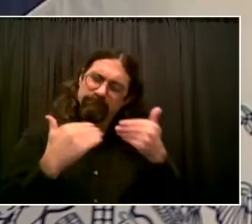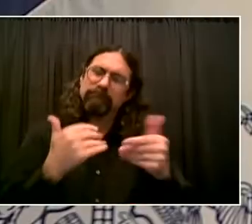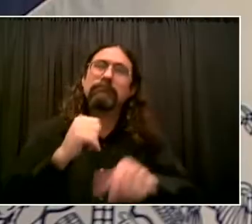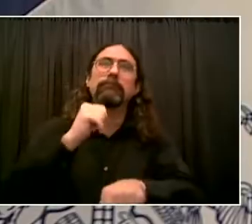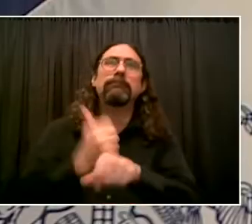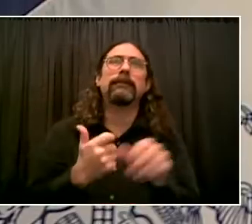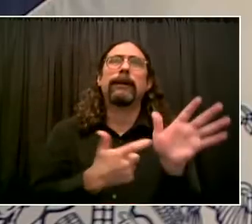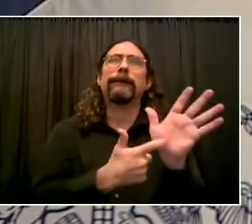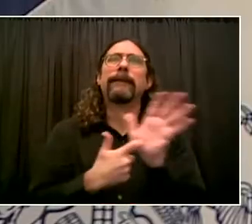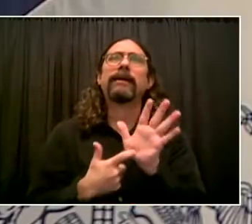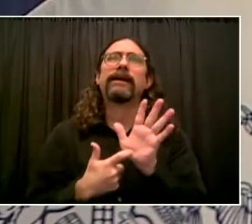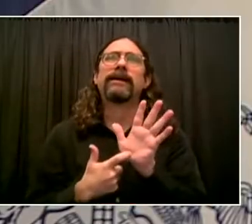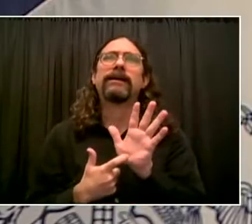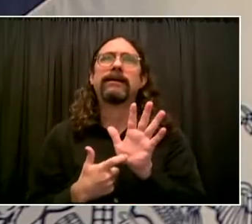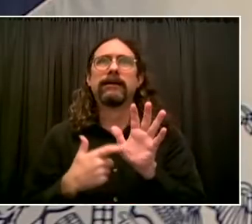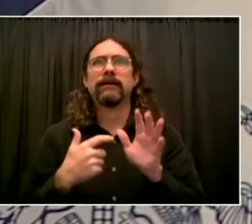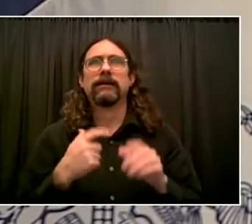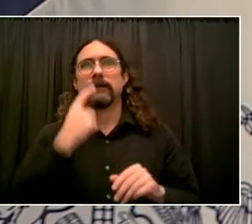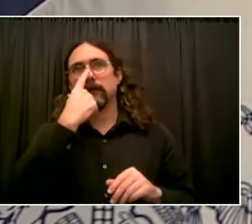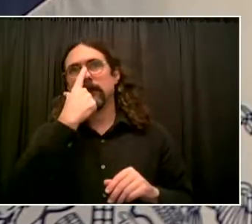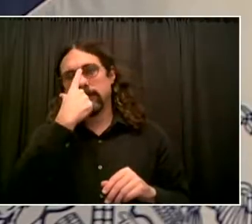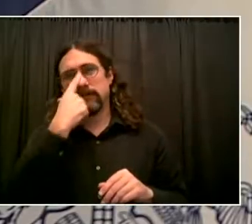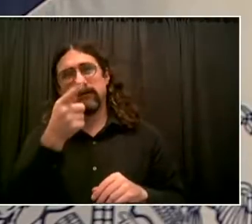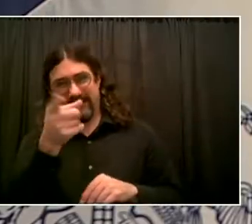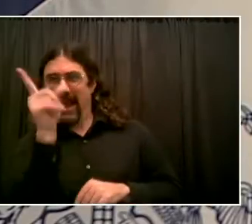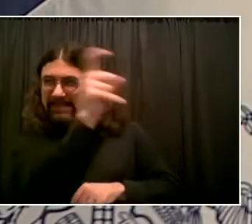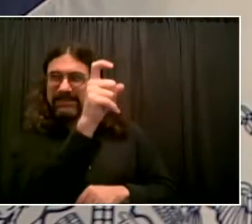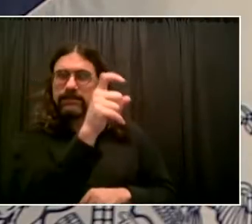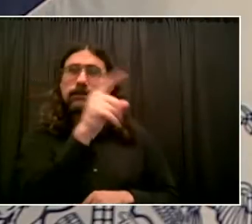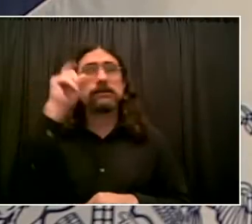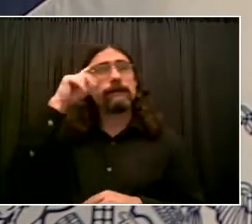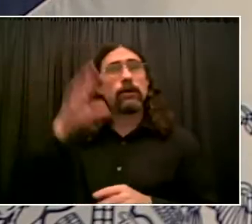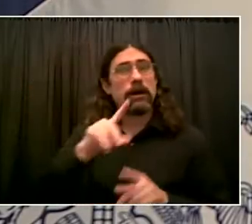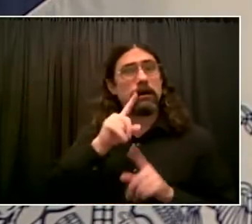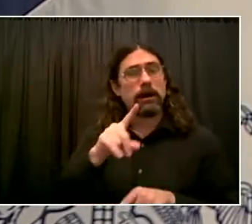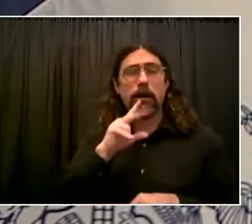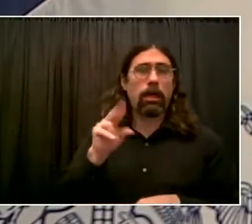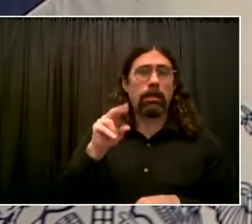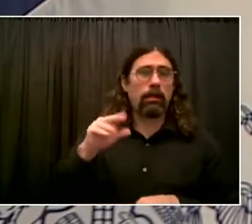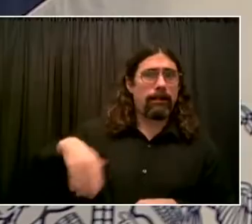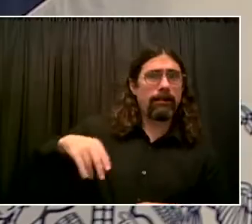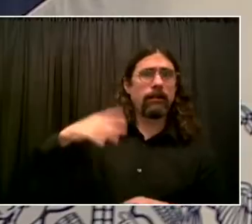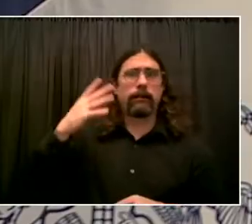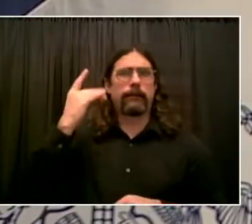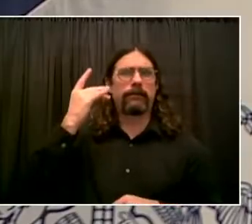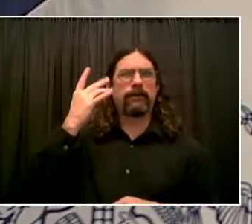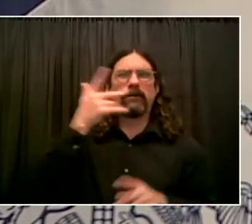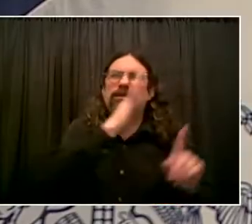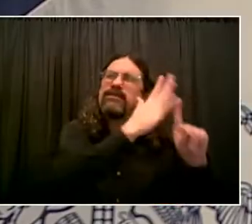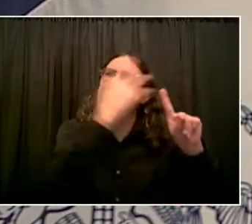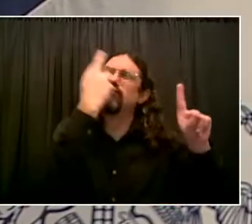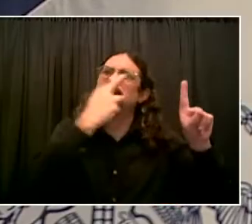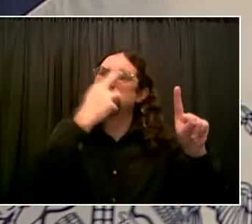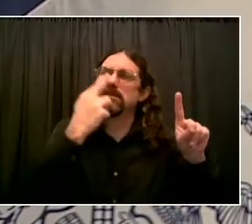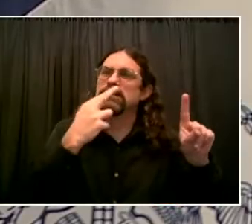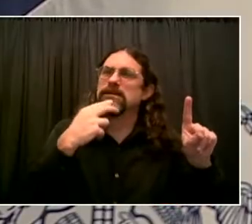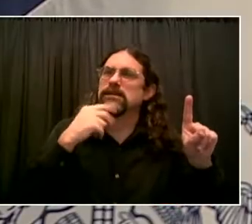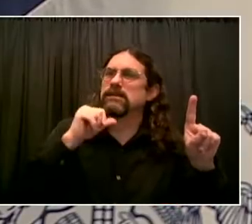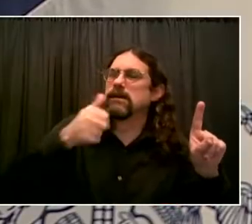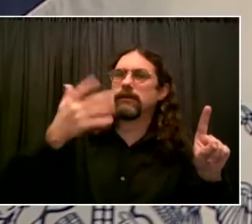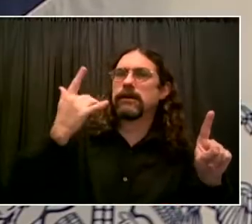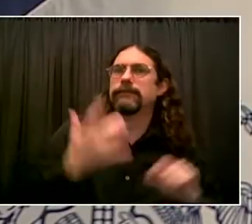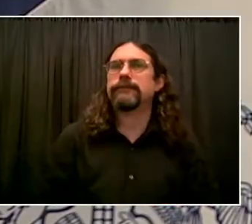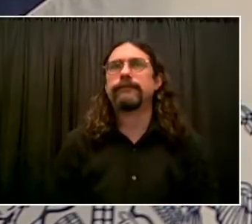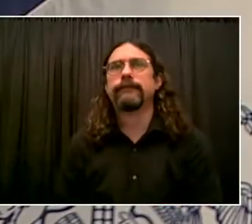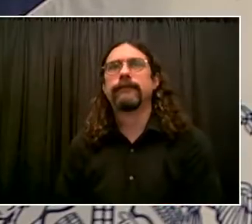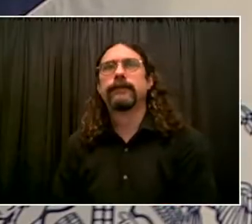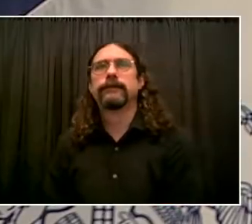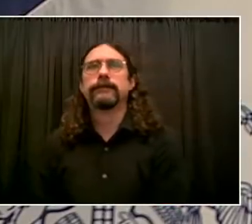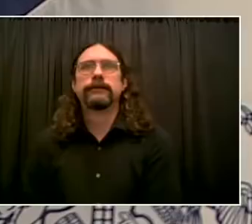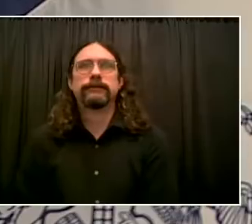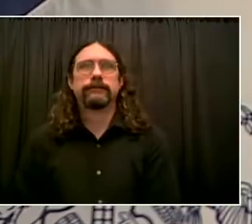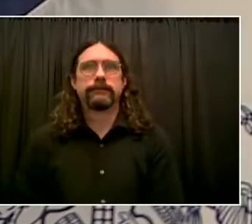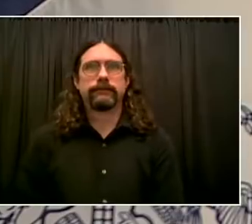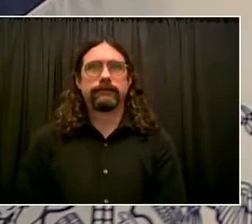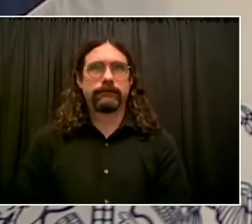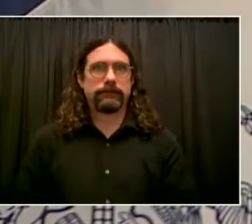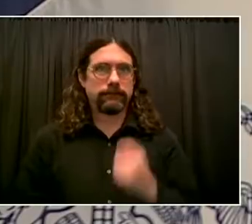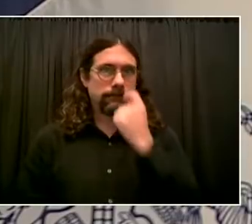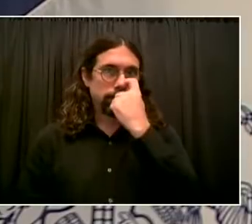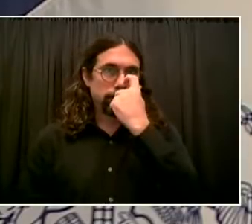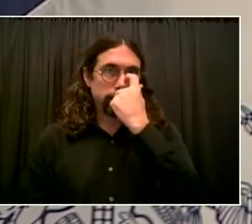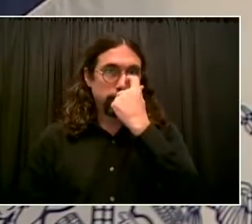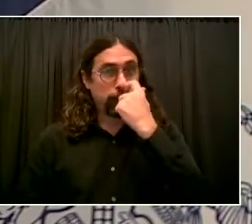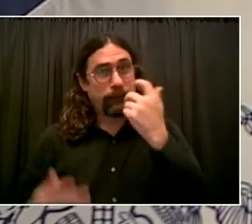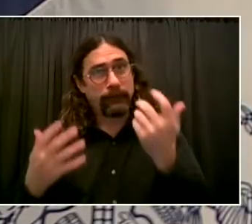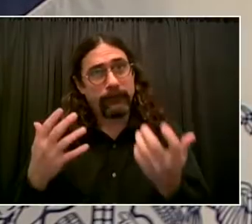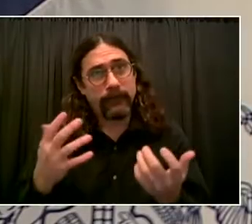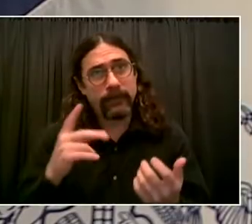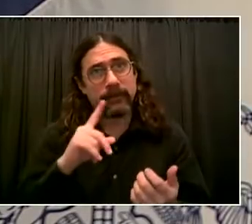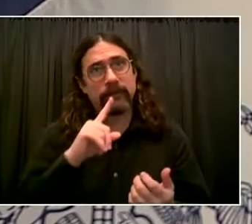DO YOU HAVE ANY SENSE OF WHY